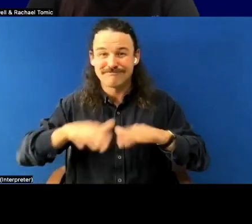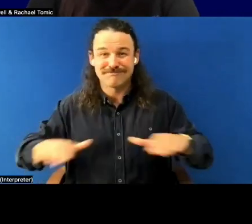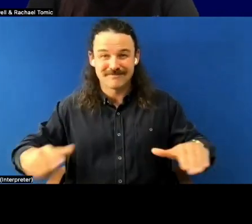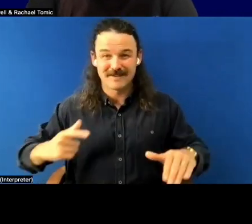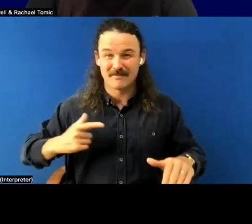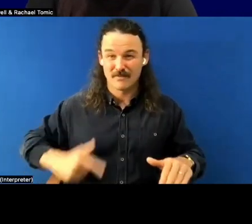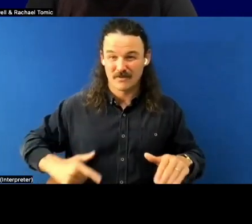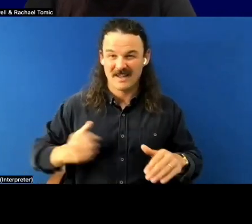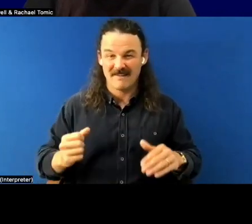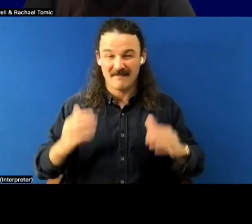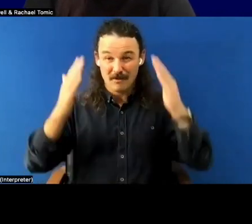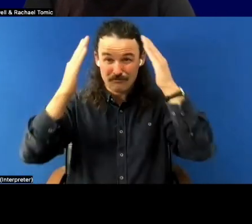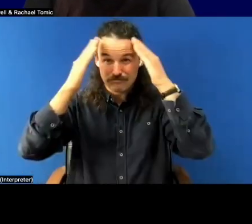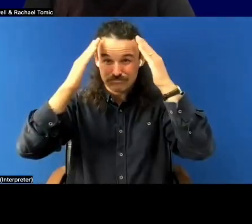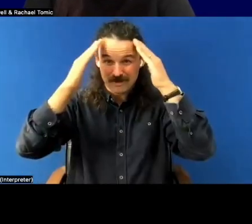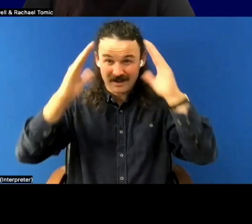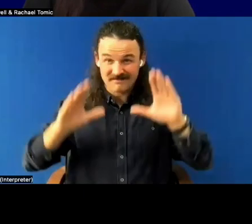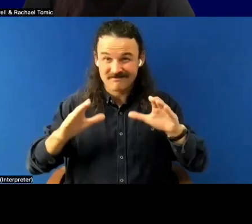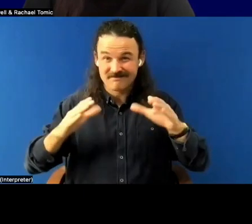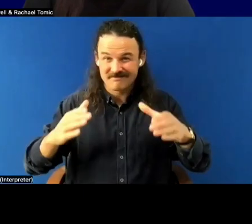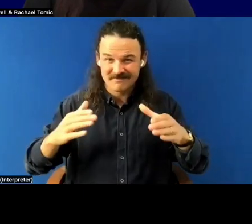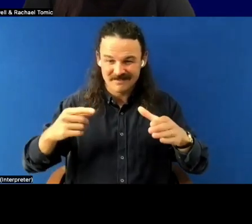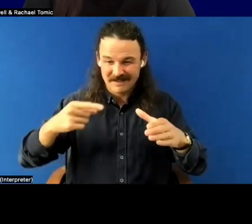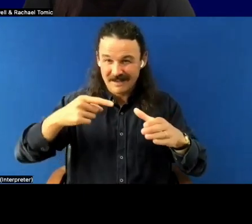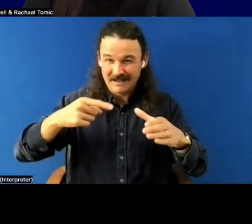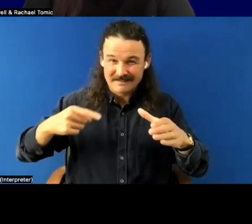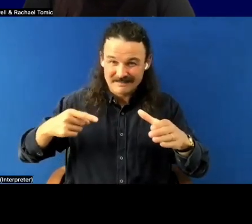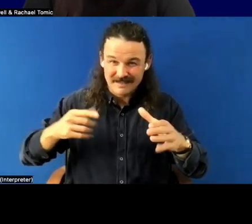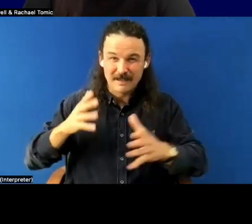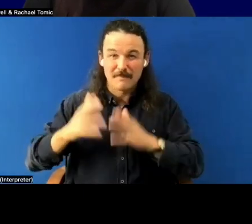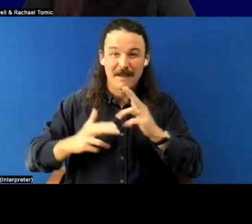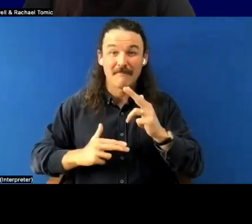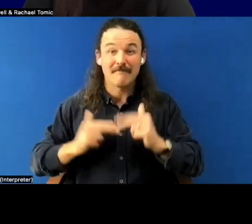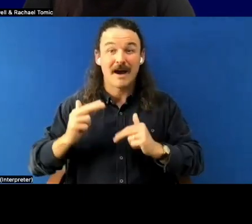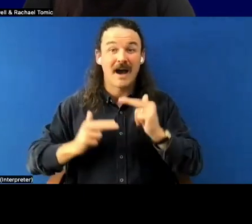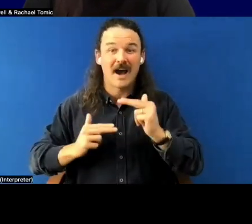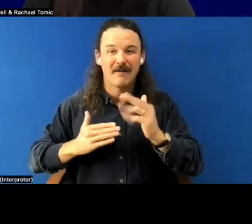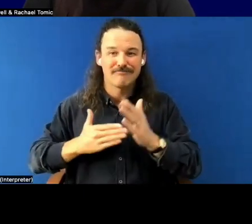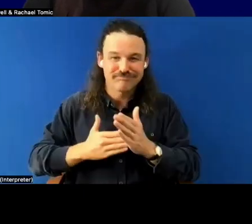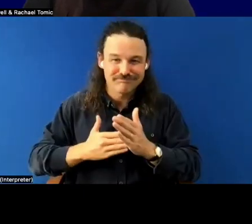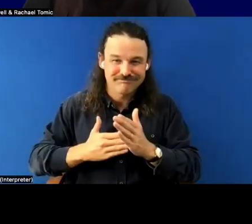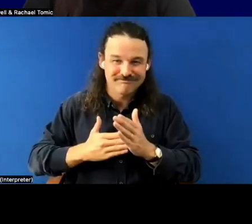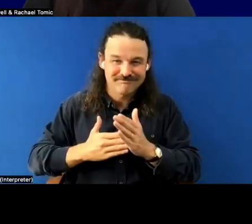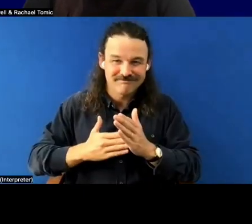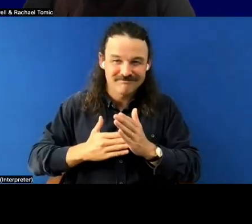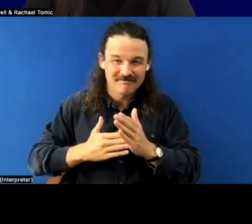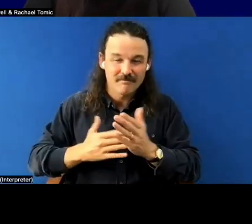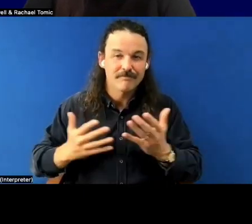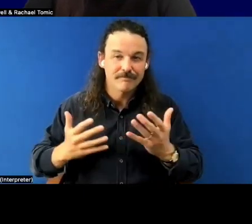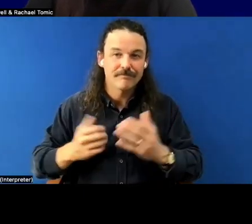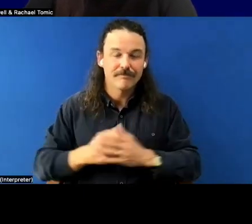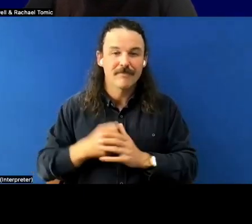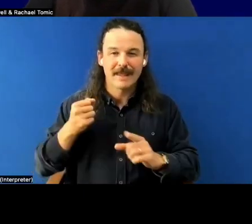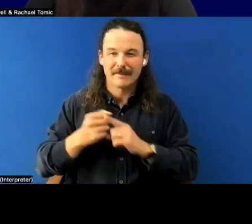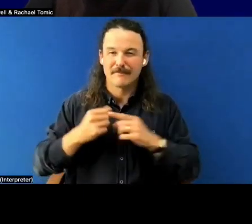the developing brain. Children who have cerebral palsy may have associated vision or hearing